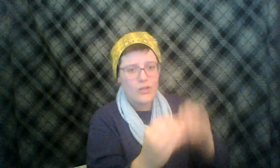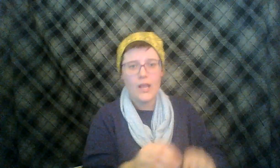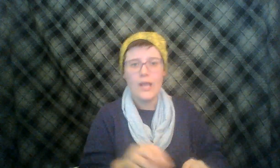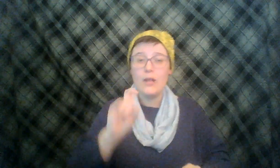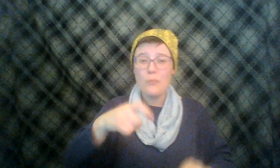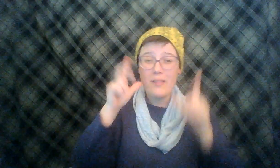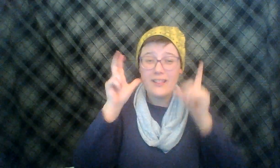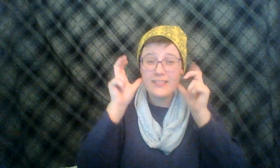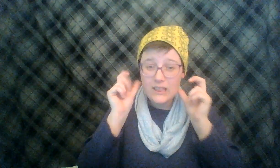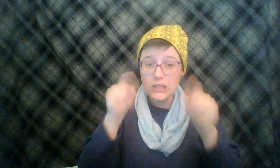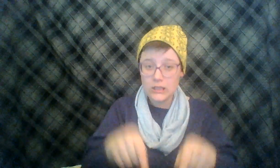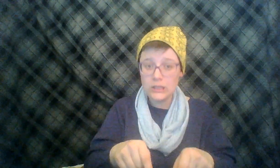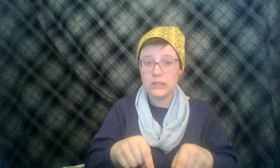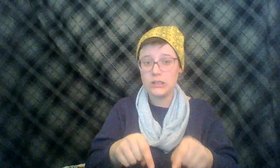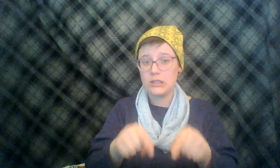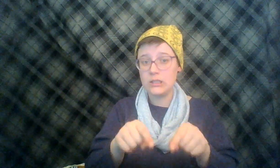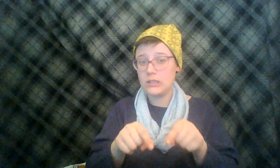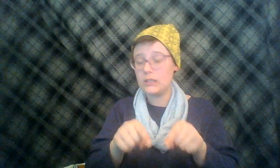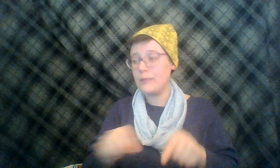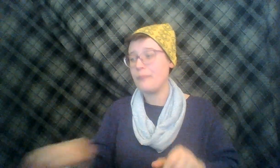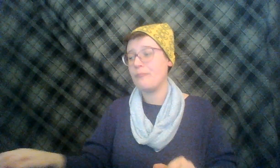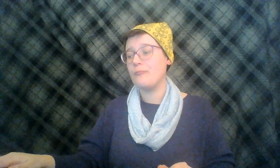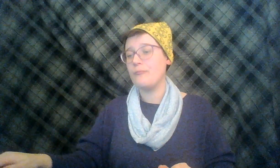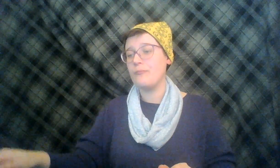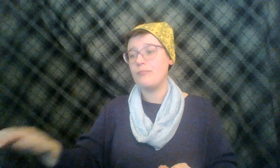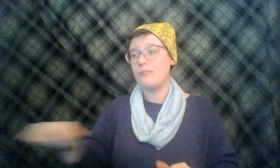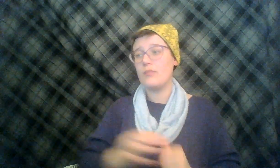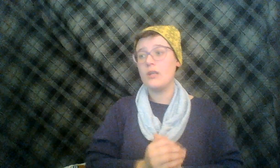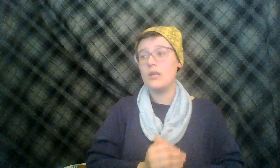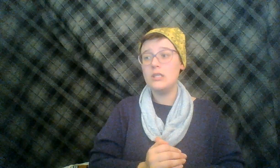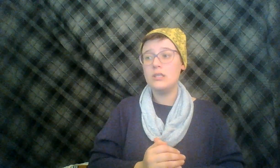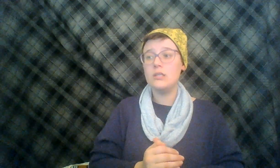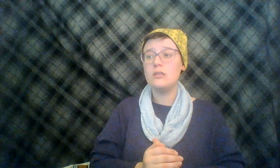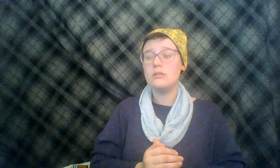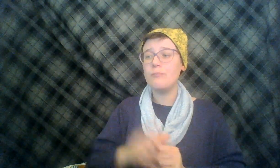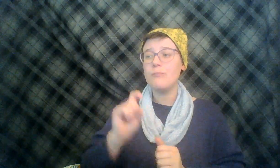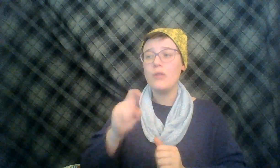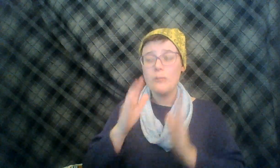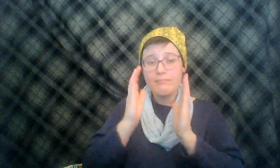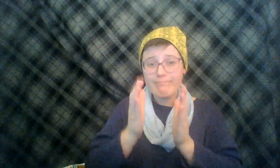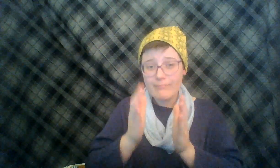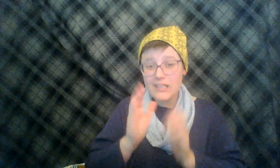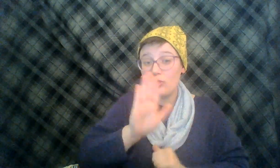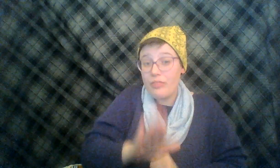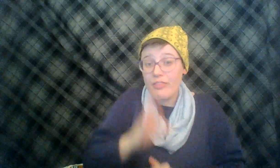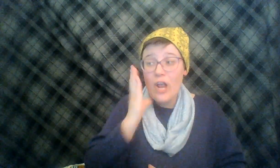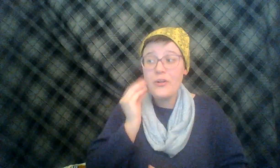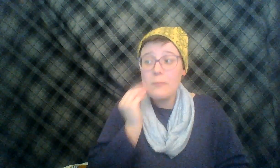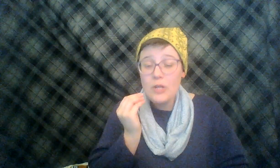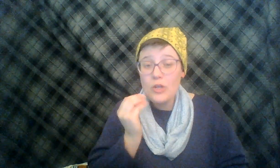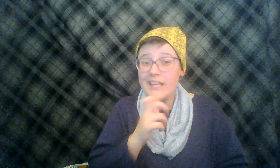We need to listen to their experiences,